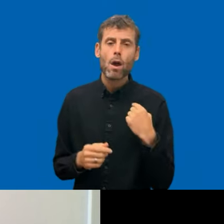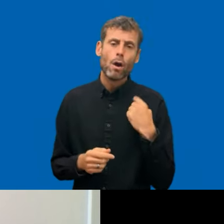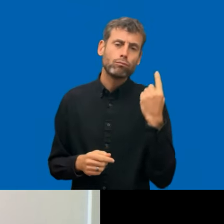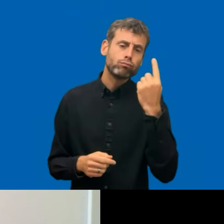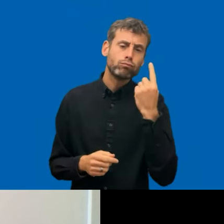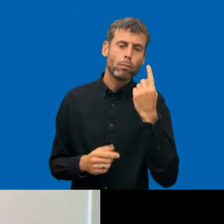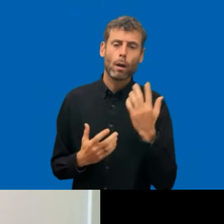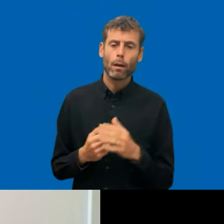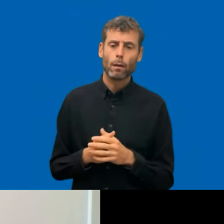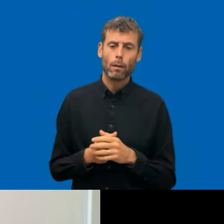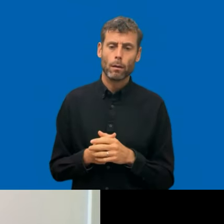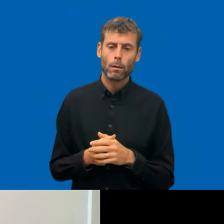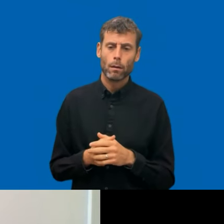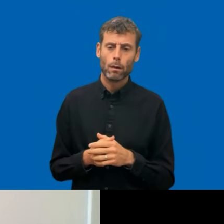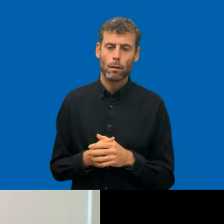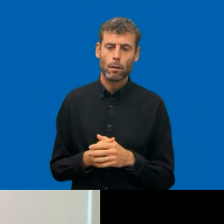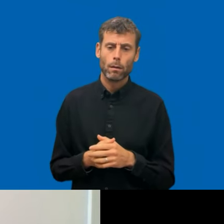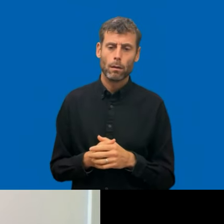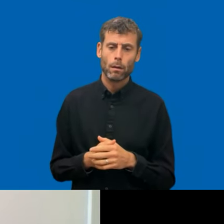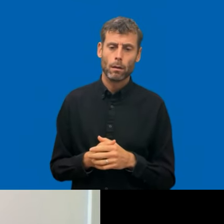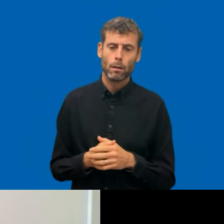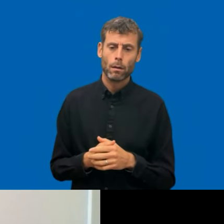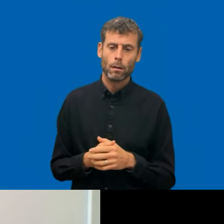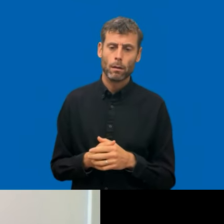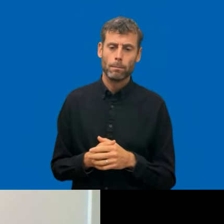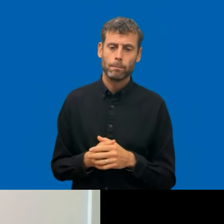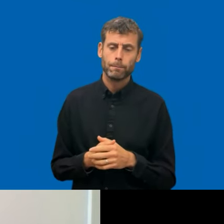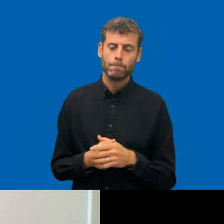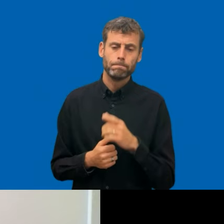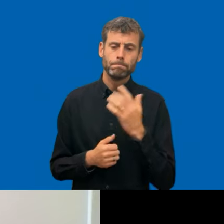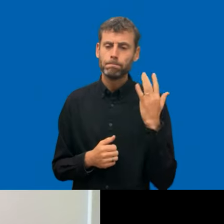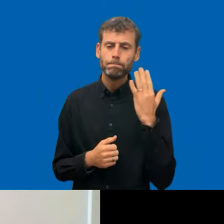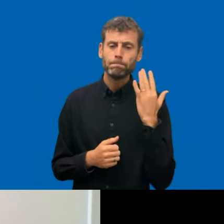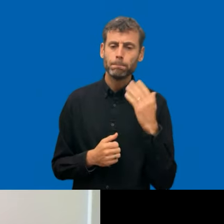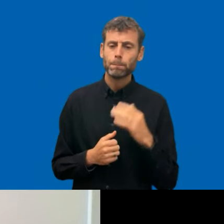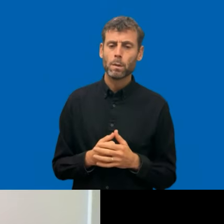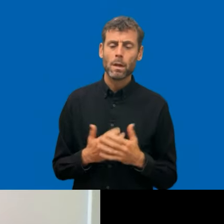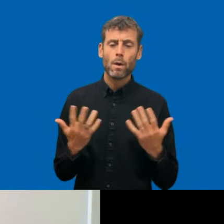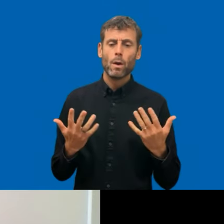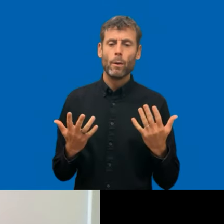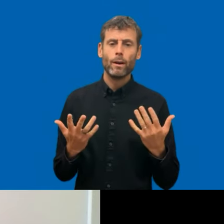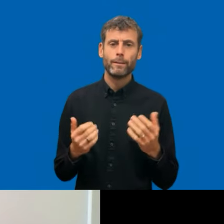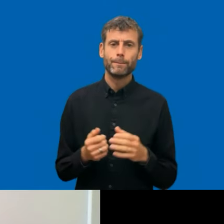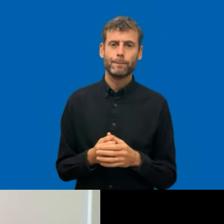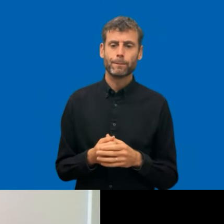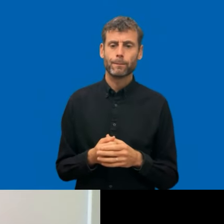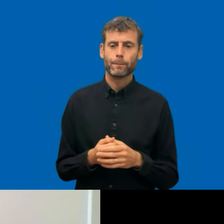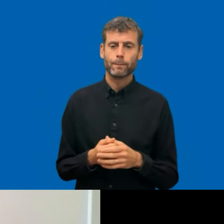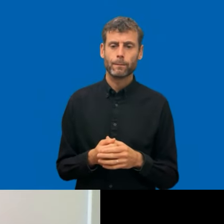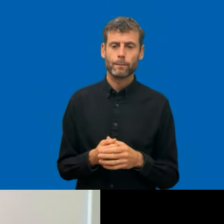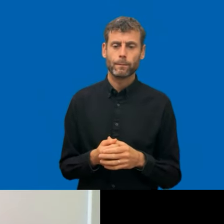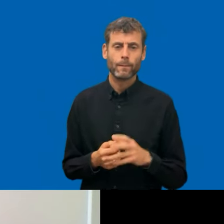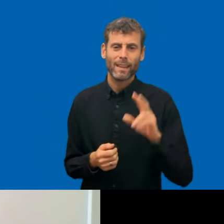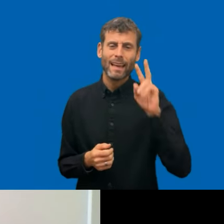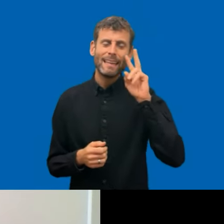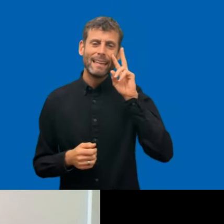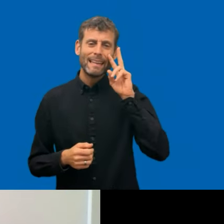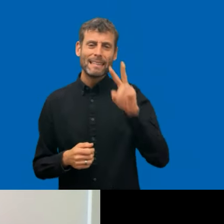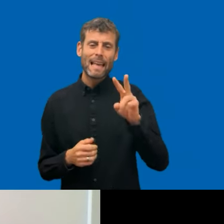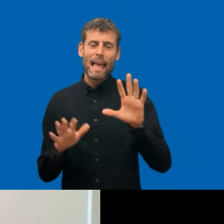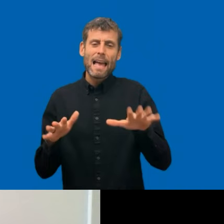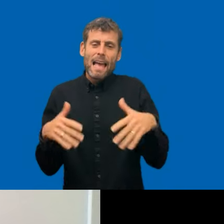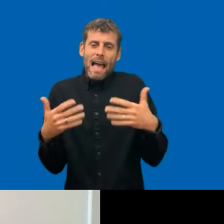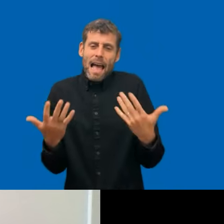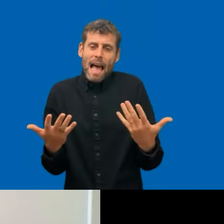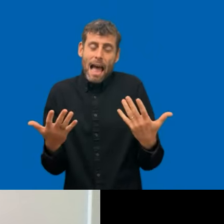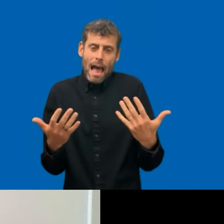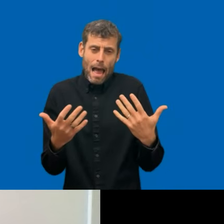or some are losing energy in finding their own methodology or finding the way how to report.